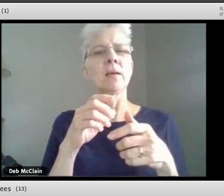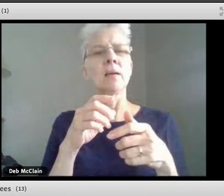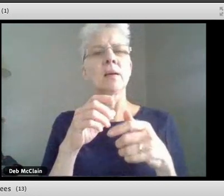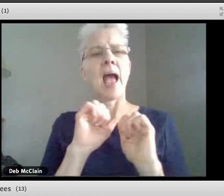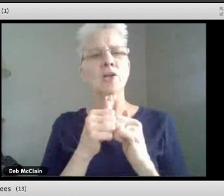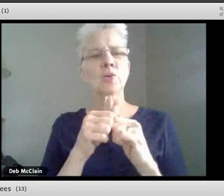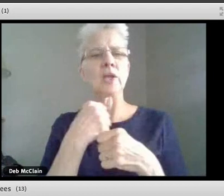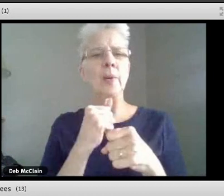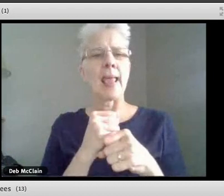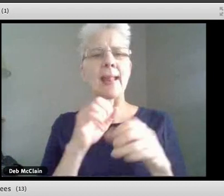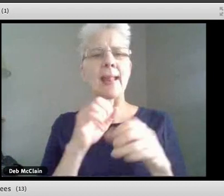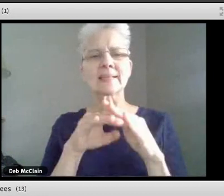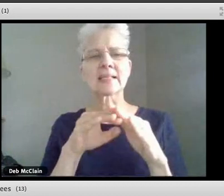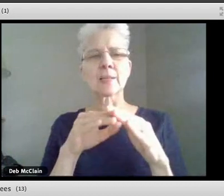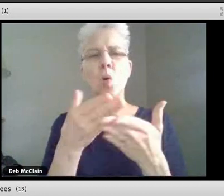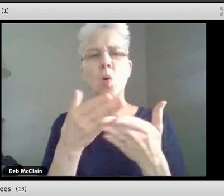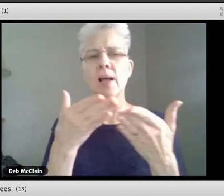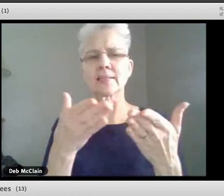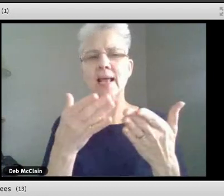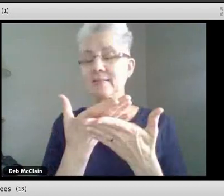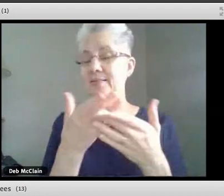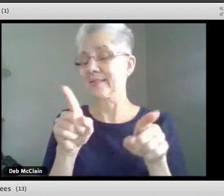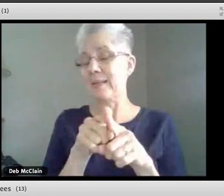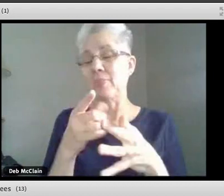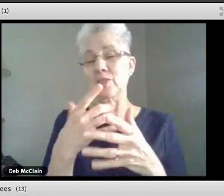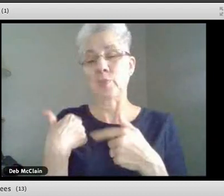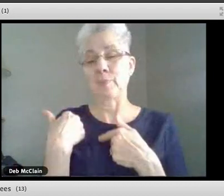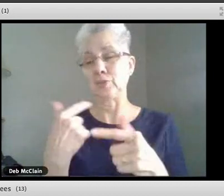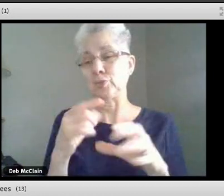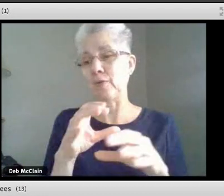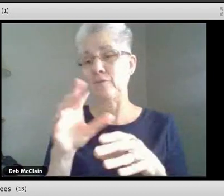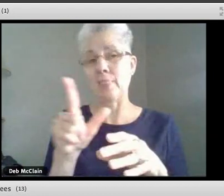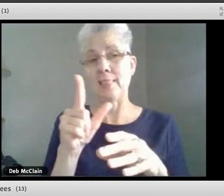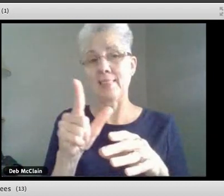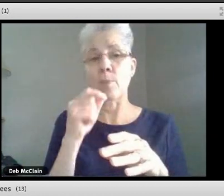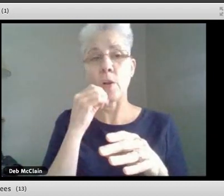the library homepage, the research guides, the databases, eBooks and journals.